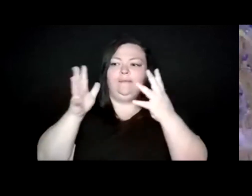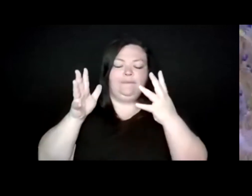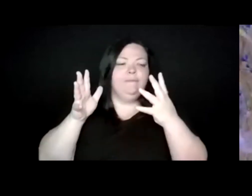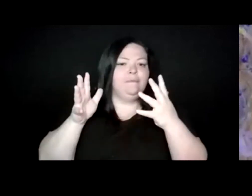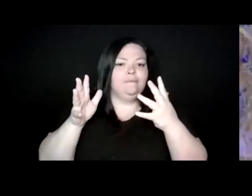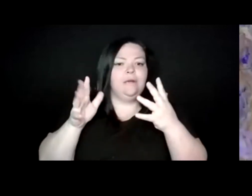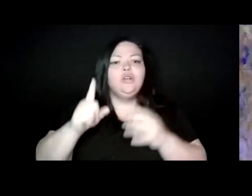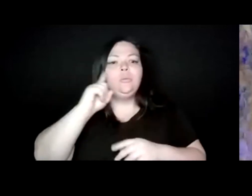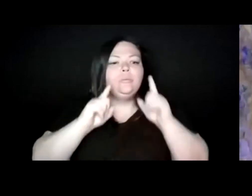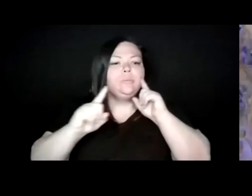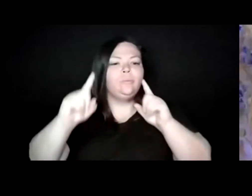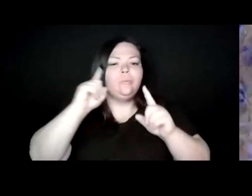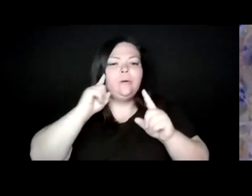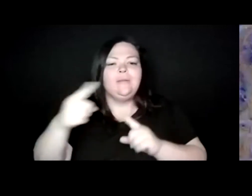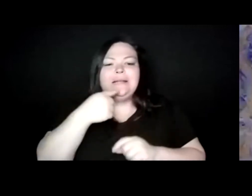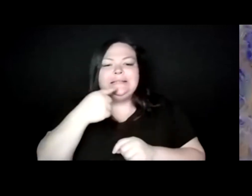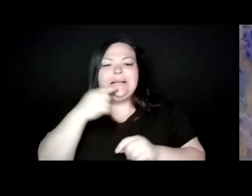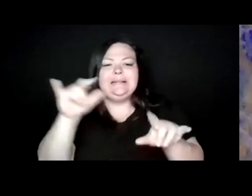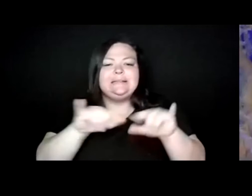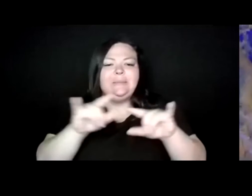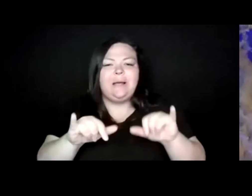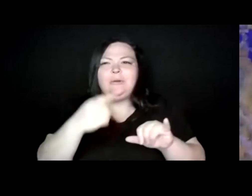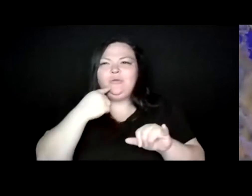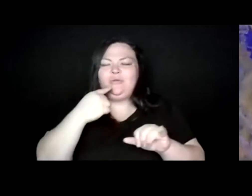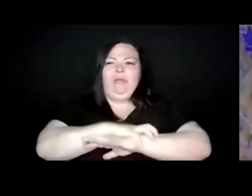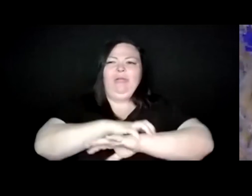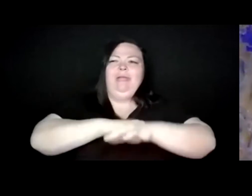words the titas say at the same time you feel them crabclaw your arms, feel yourself led